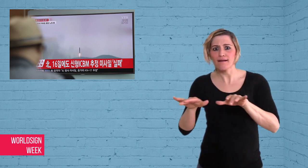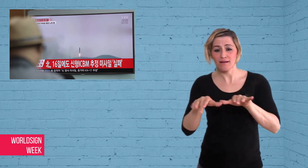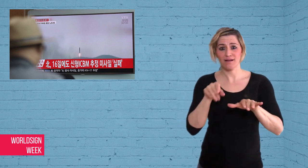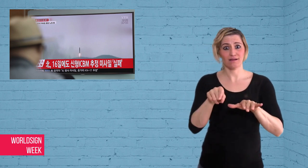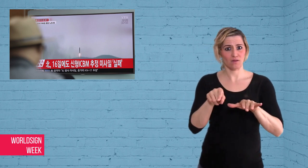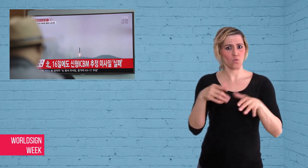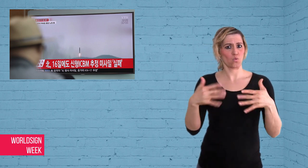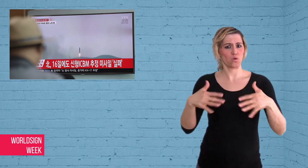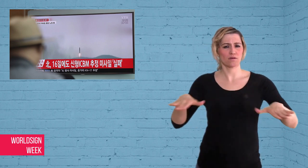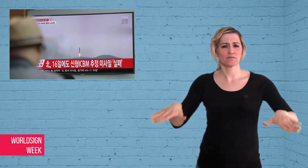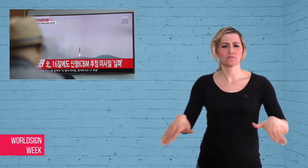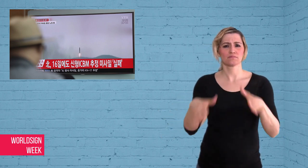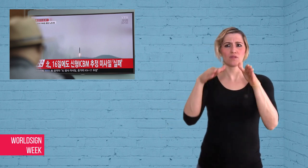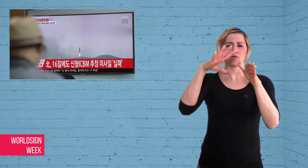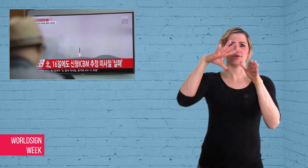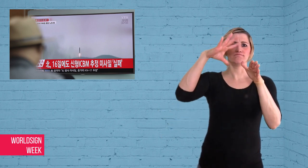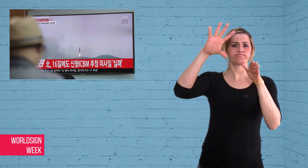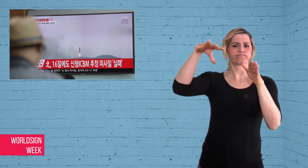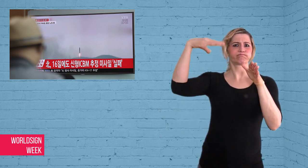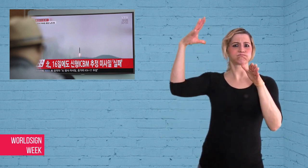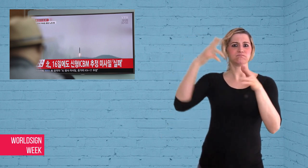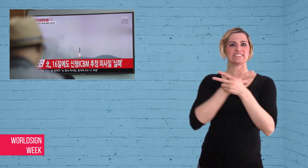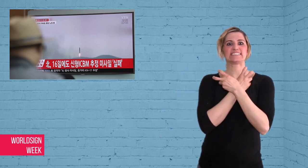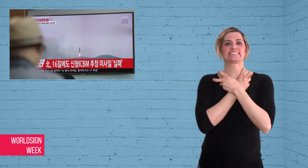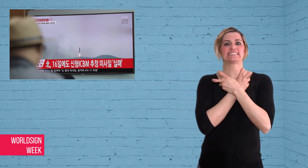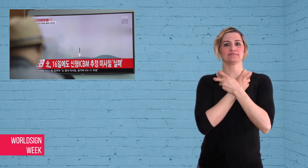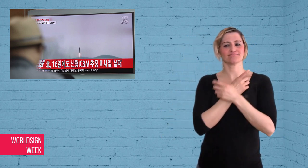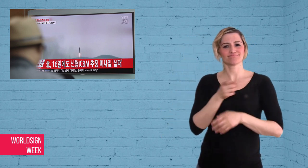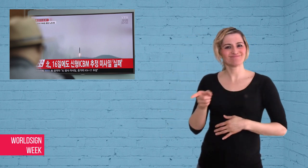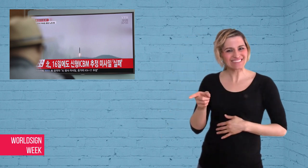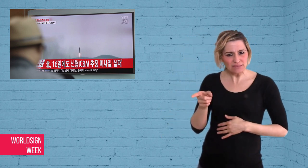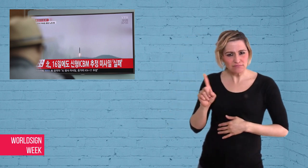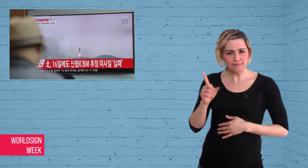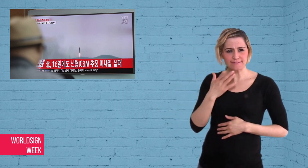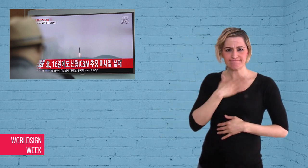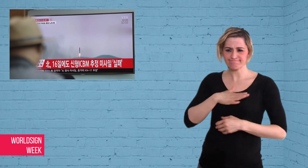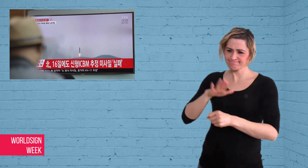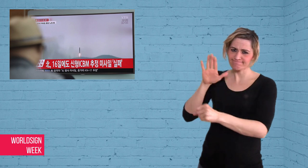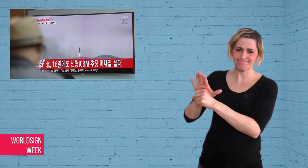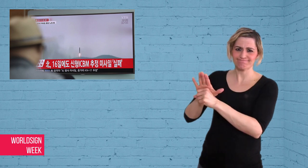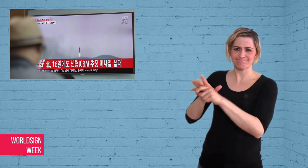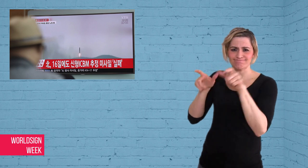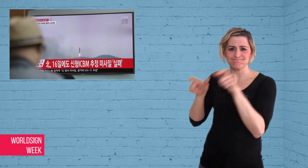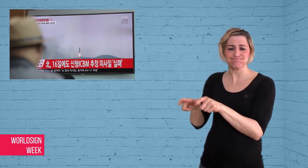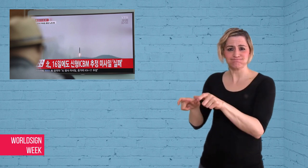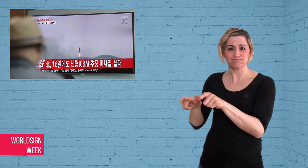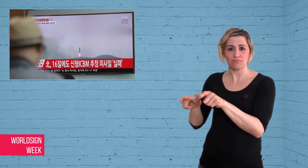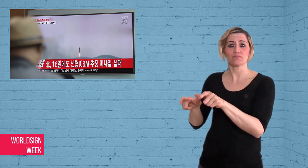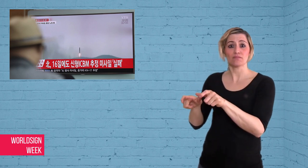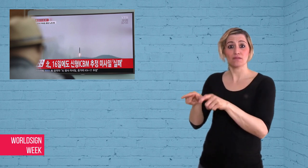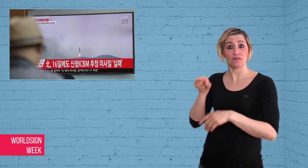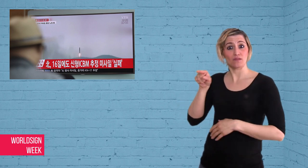increasing signs of aggressive